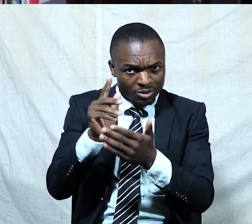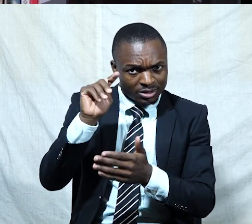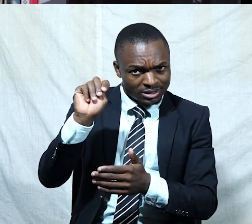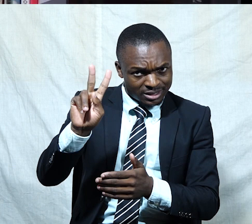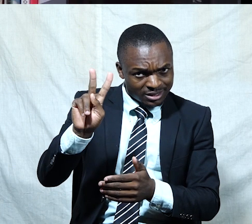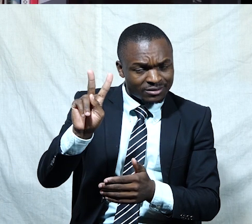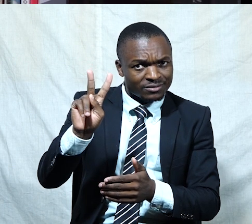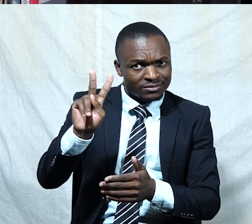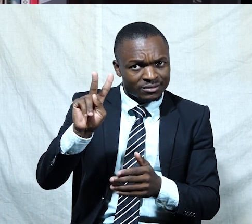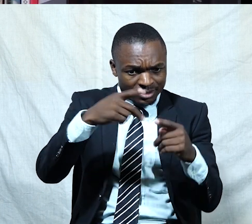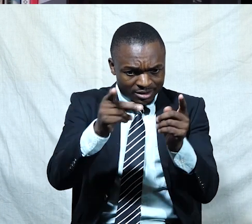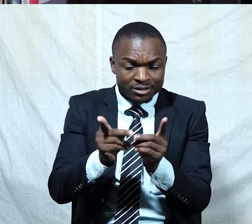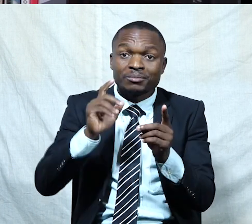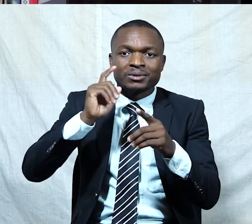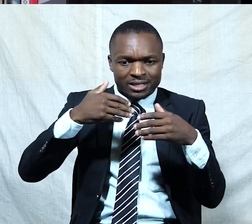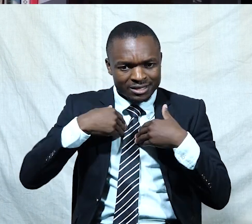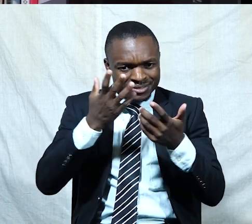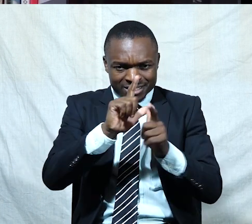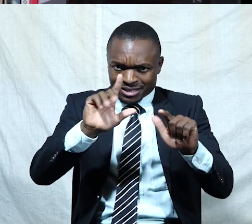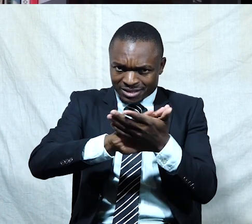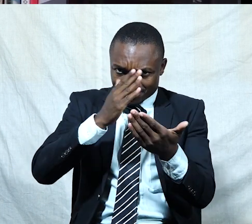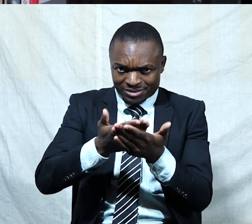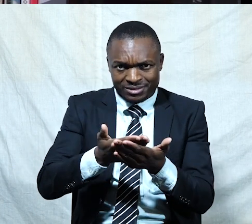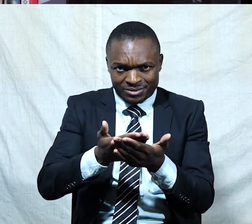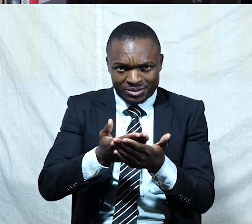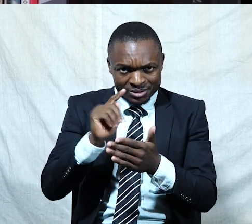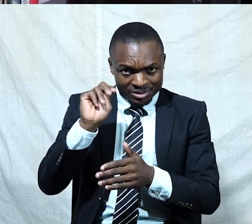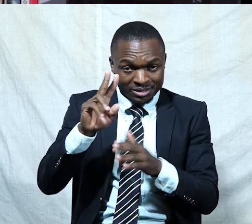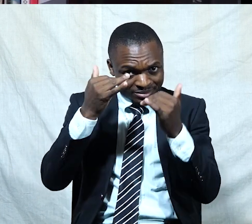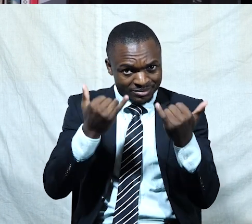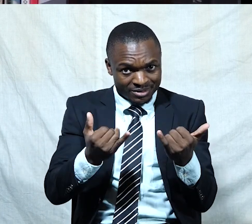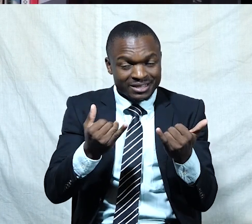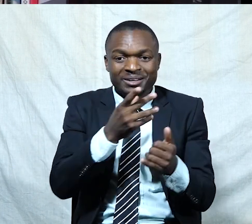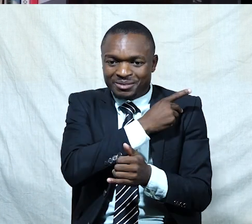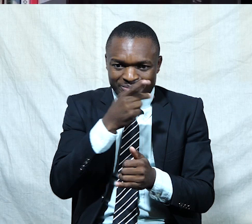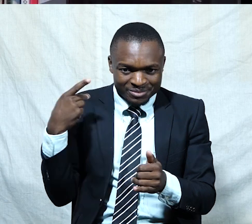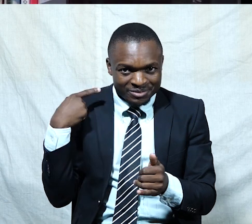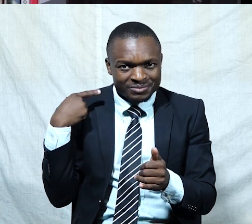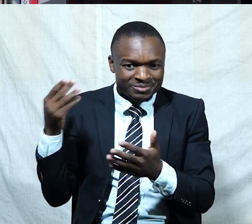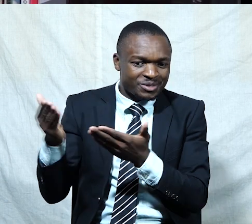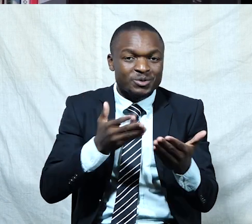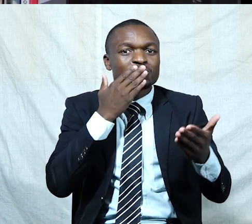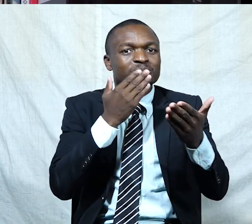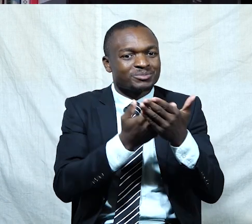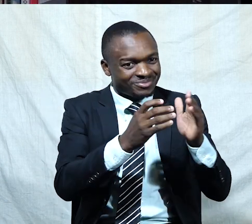should have sign language interpretation on TV and now Parliament TV is setting a very good example.